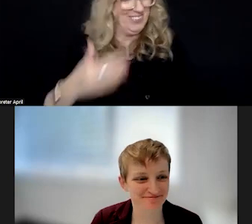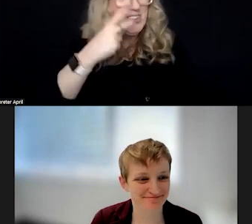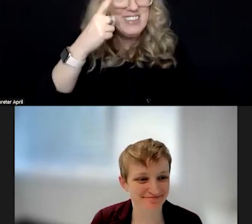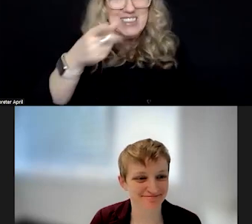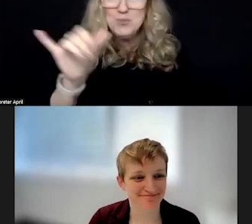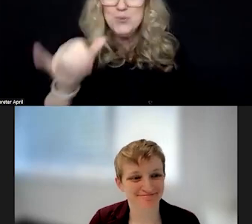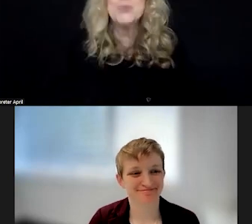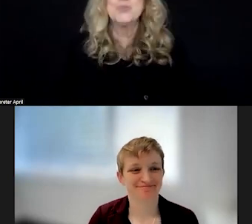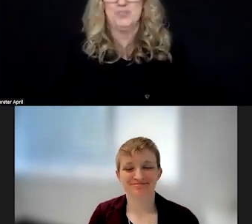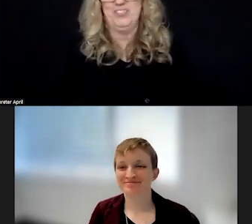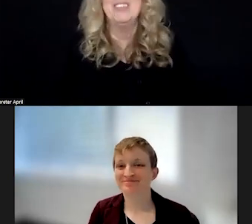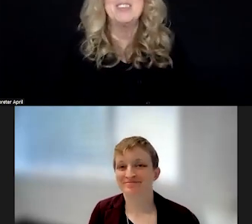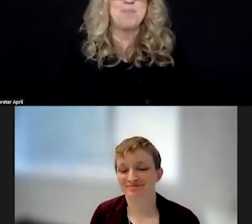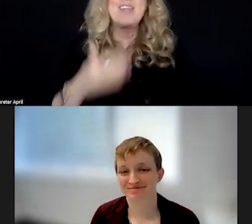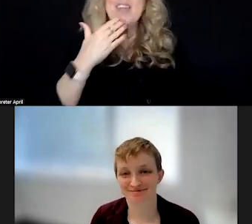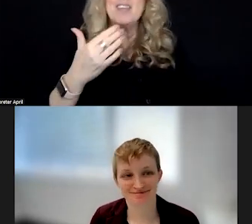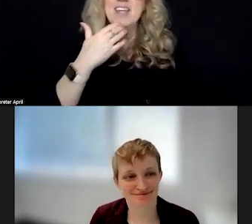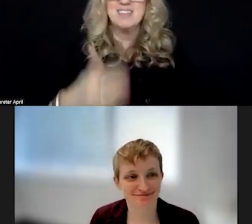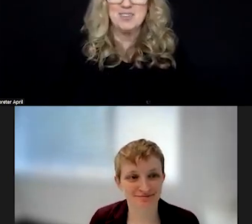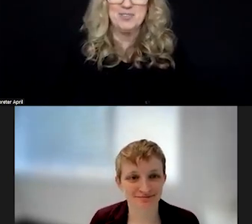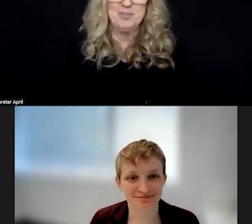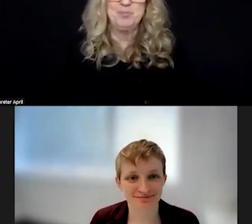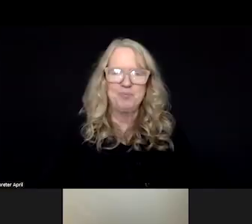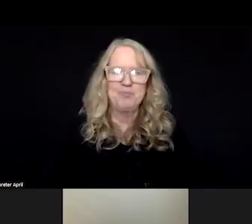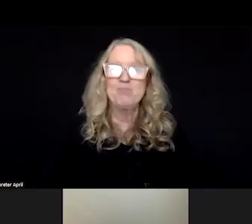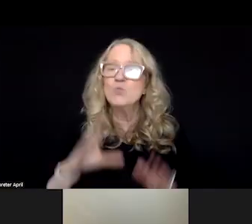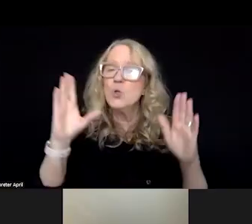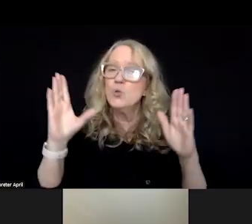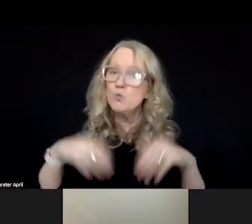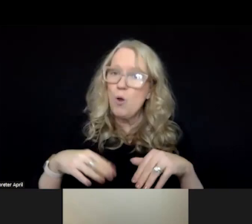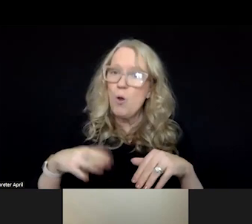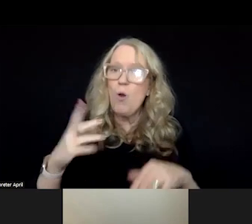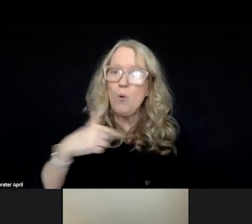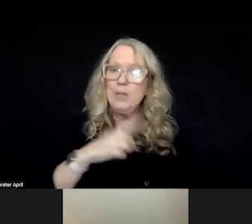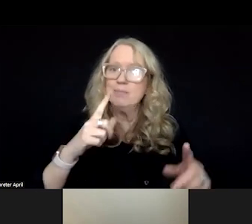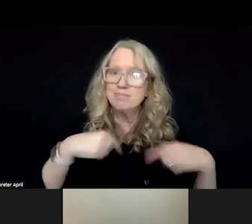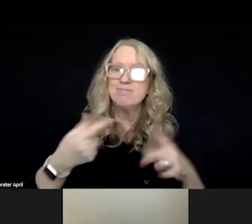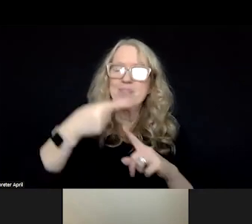THANK YOU FOR HAVING ME TODAY. WE HAVE HAD THESE SEGMENTS TO